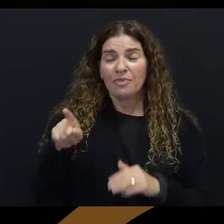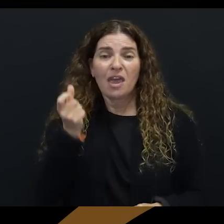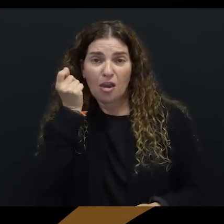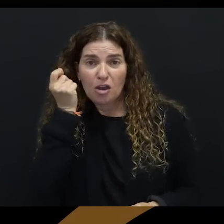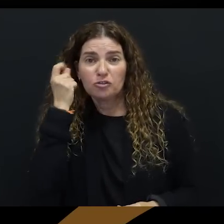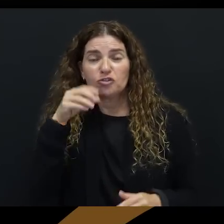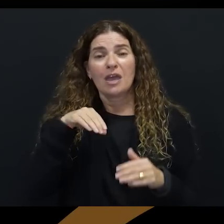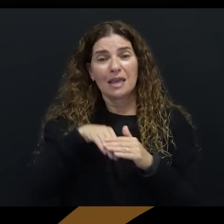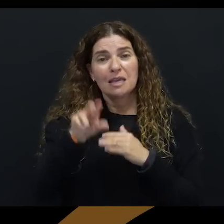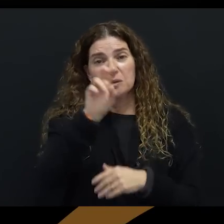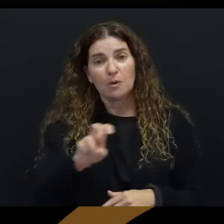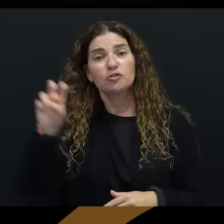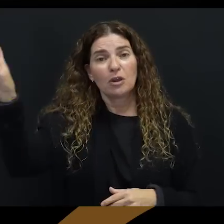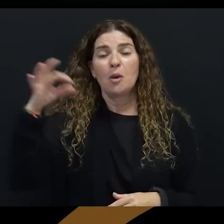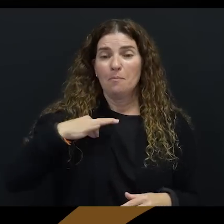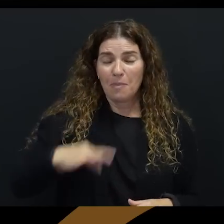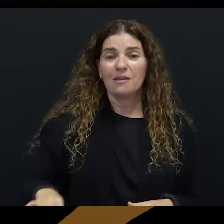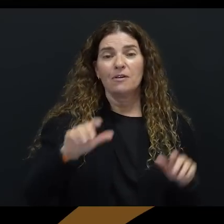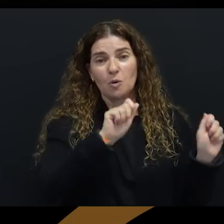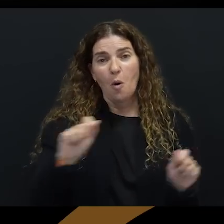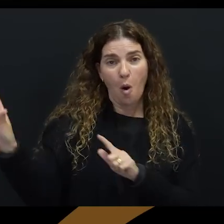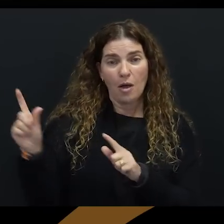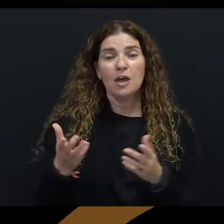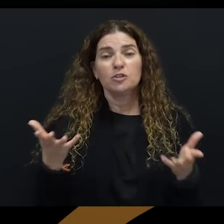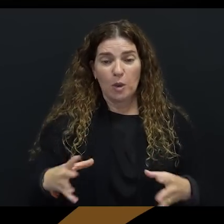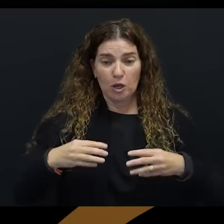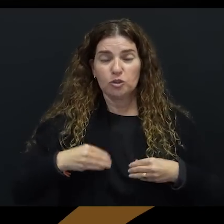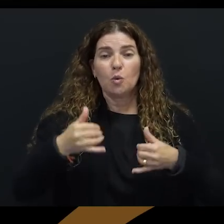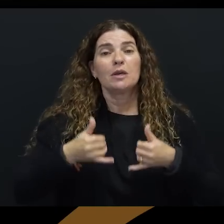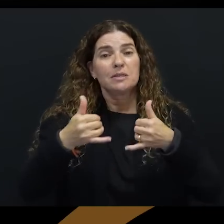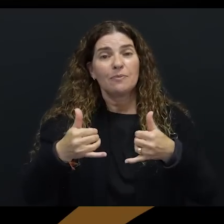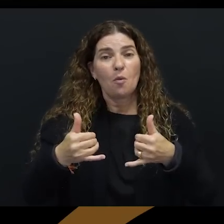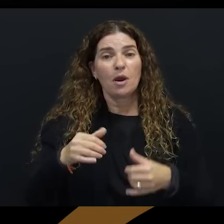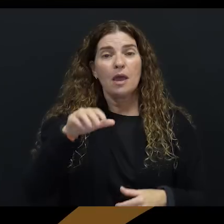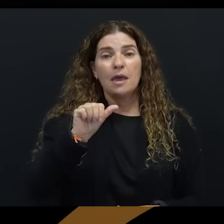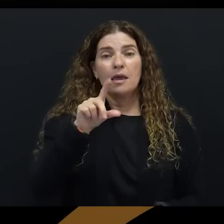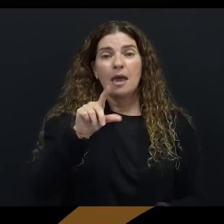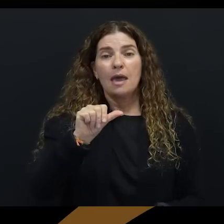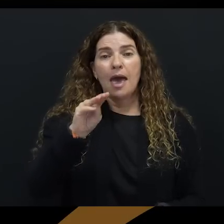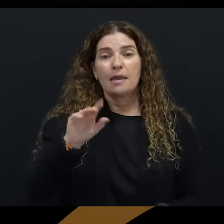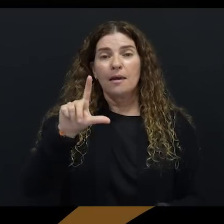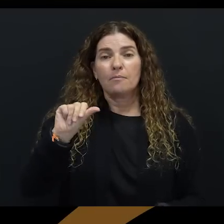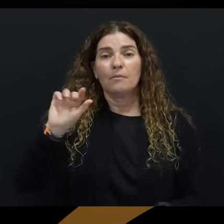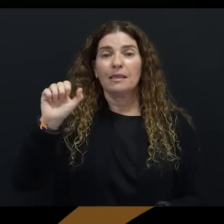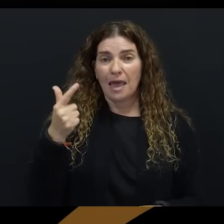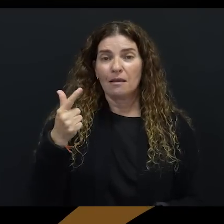works to set industry standards for accessibility as they understand that accessible travel benefits everyone.